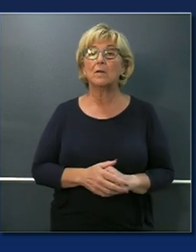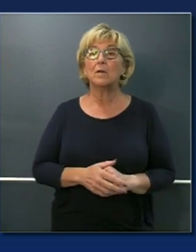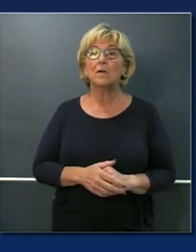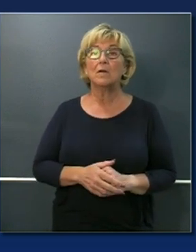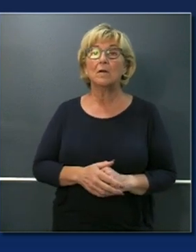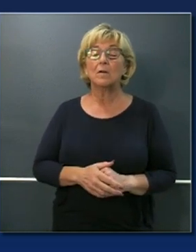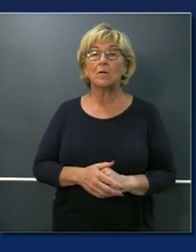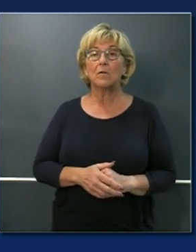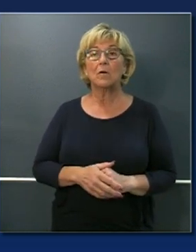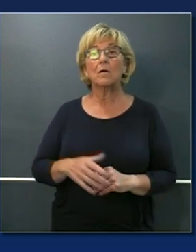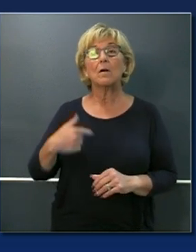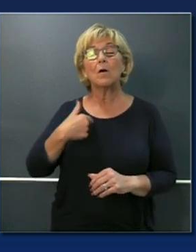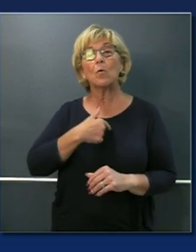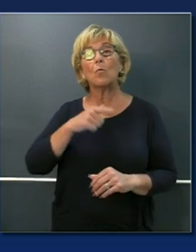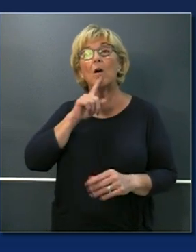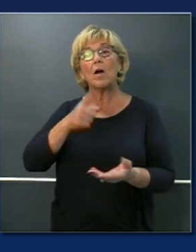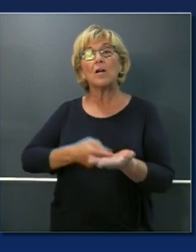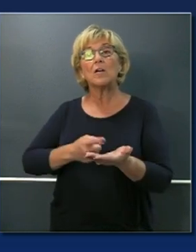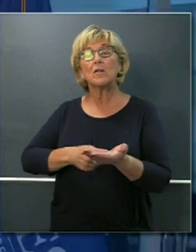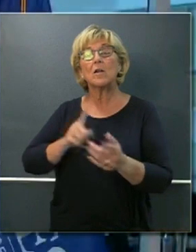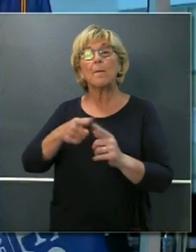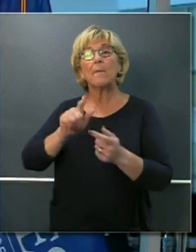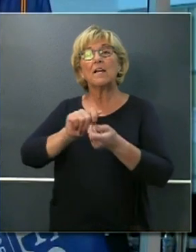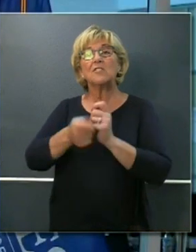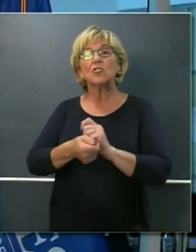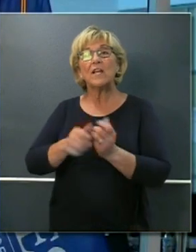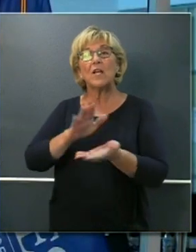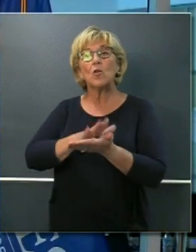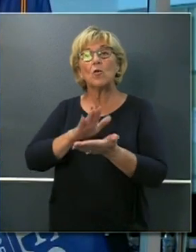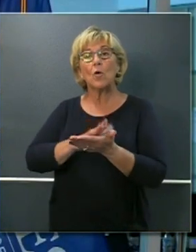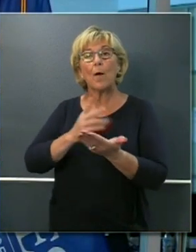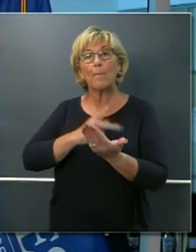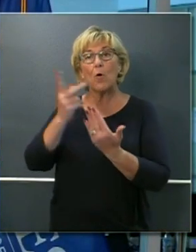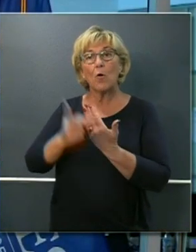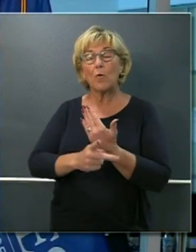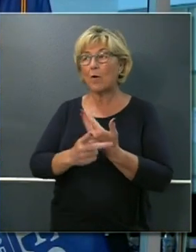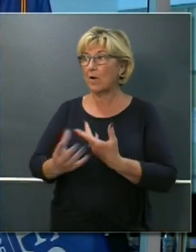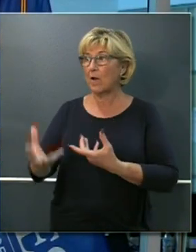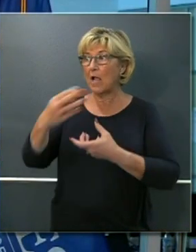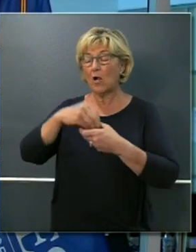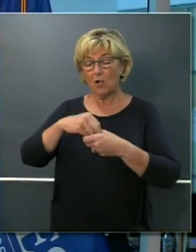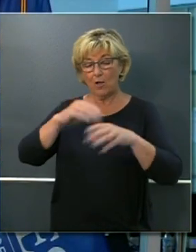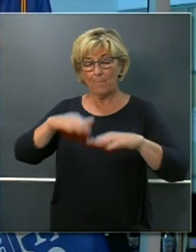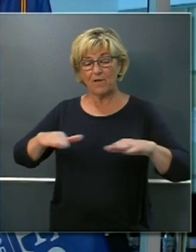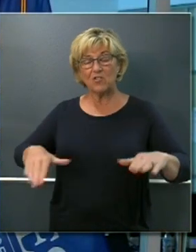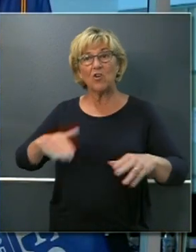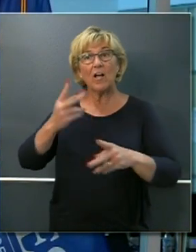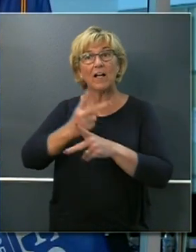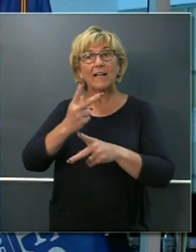SECTORS TO ADOPT IN THE OPEN. WE ARE TALKING ABOUT THINGS LIKE MANUFACTURING THAT MAY NOT HAVE BEEN A PART OF THE